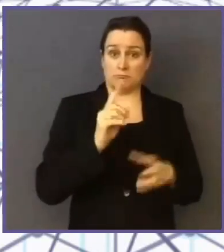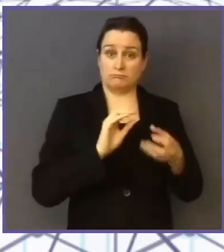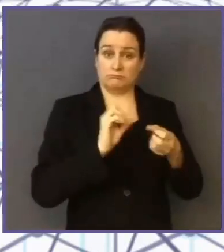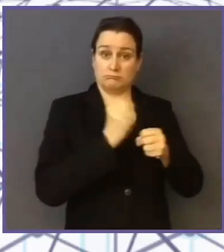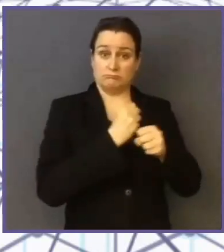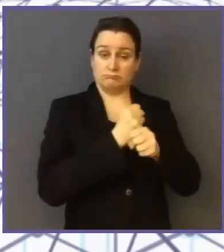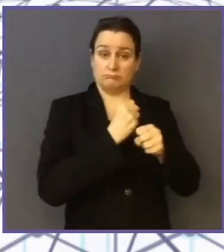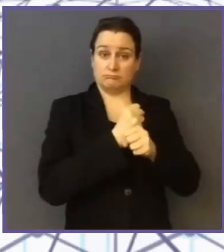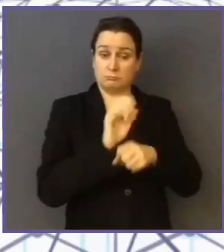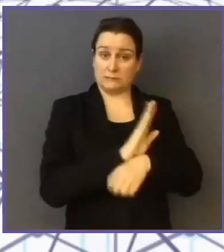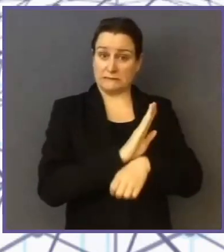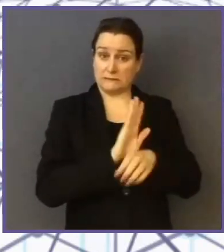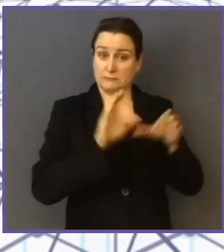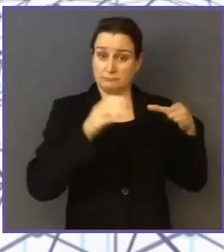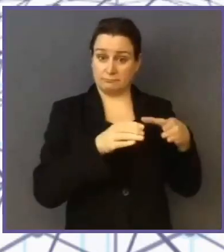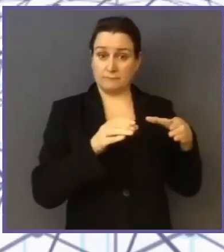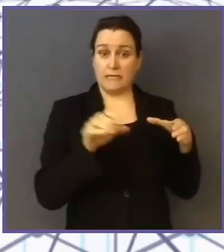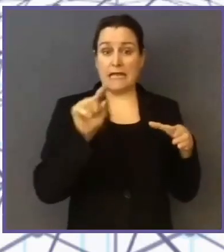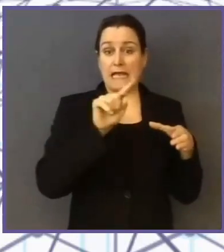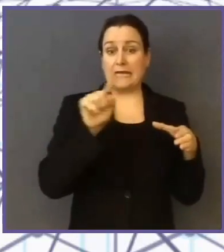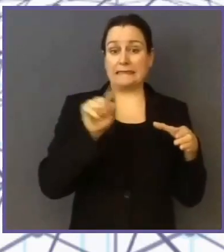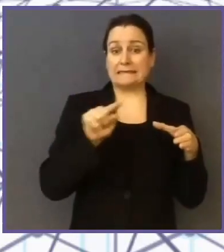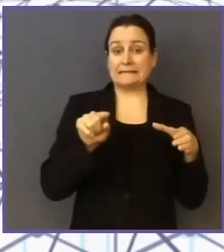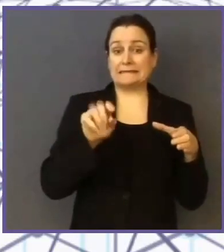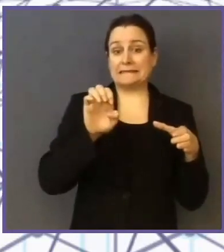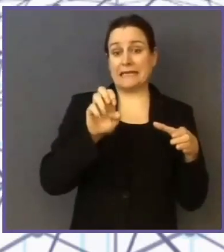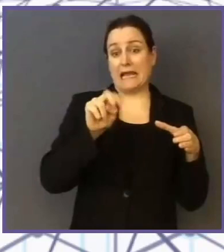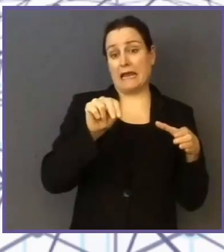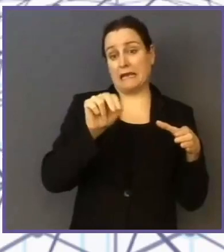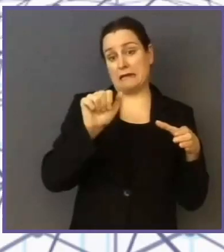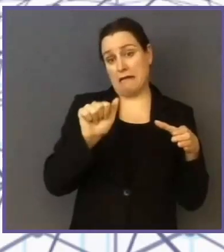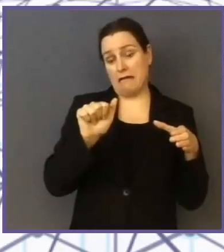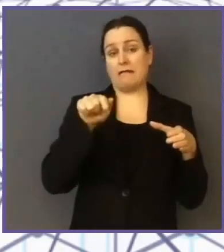So they rapidly innovated and produced tens of thousands of quality products for the Nepali